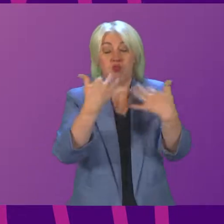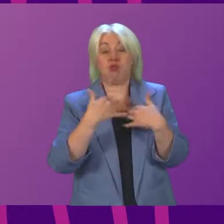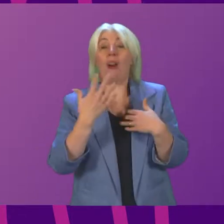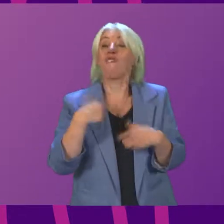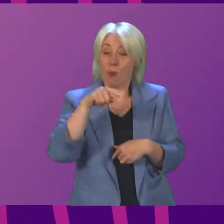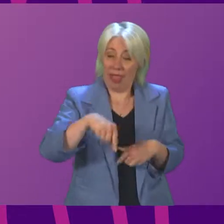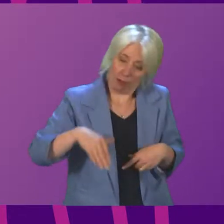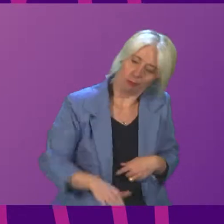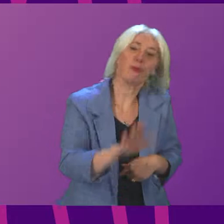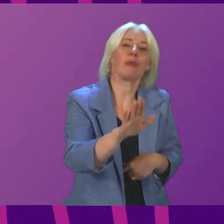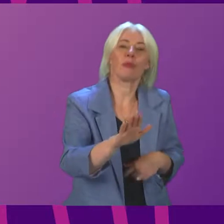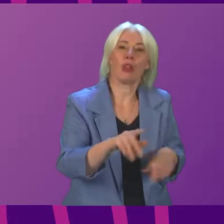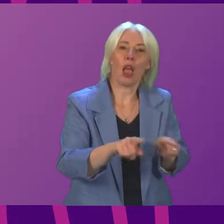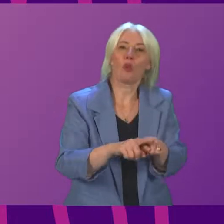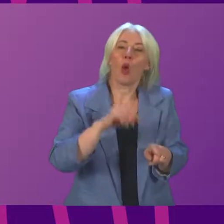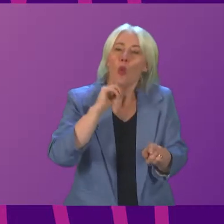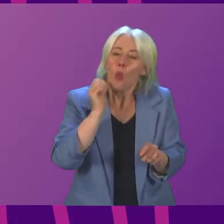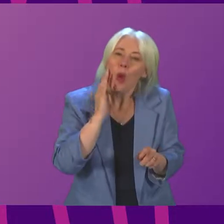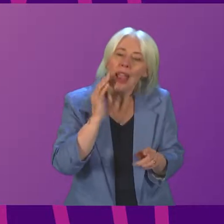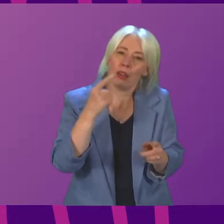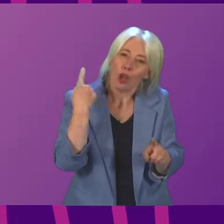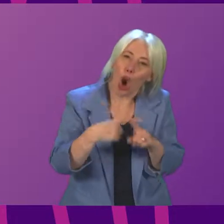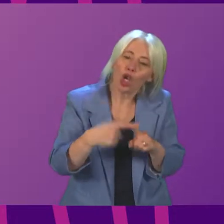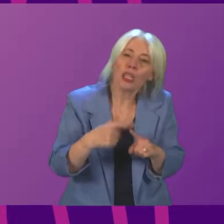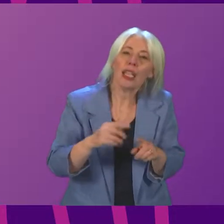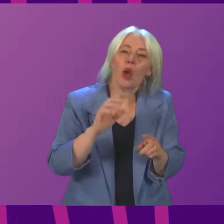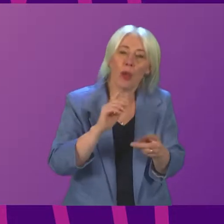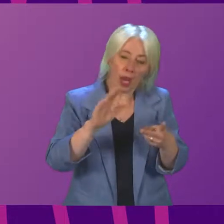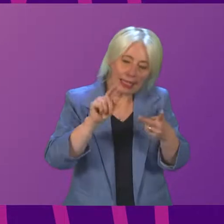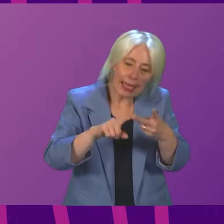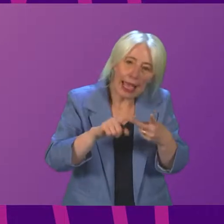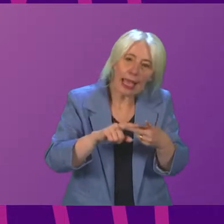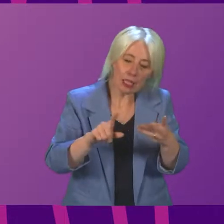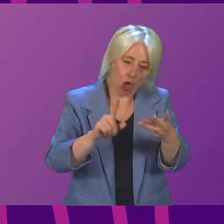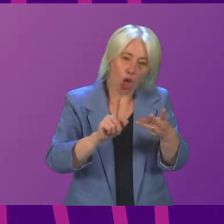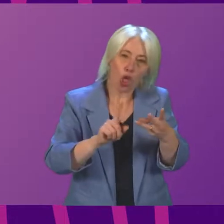some much-needed urgency around the delivery of second and booster doses to the hundreds